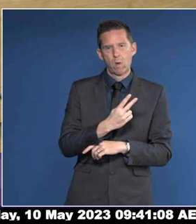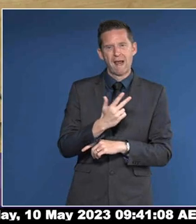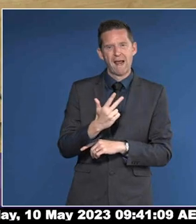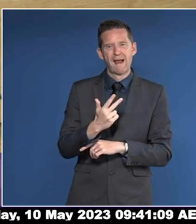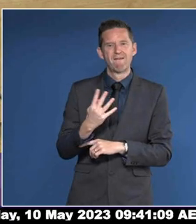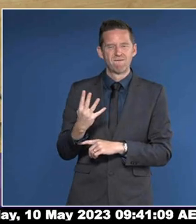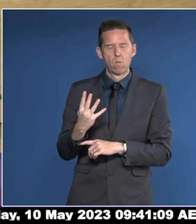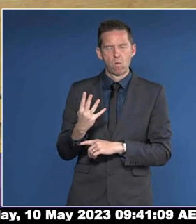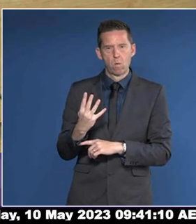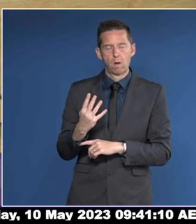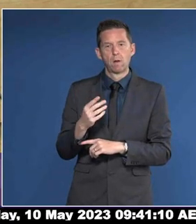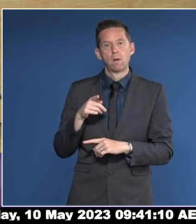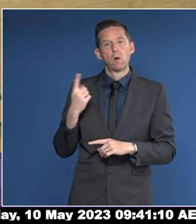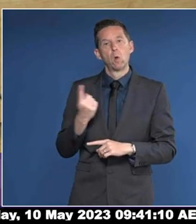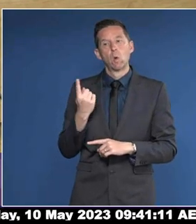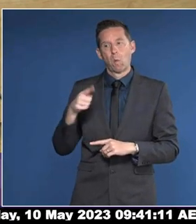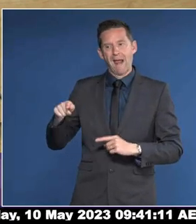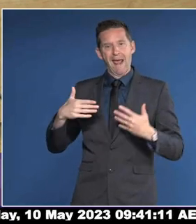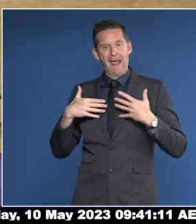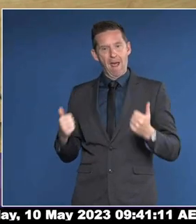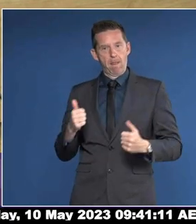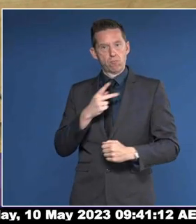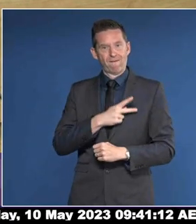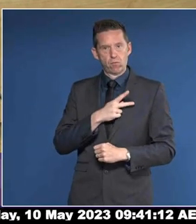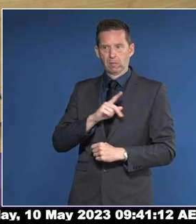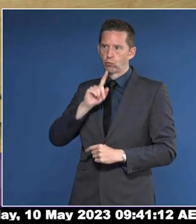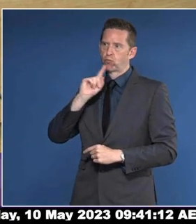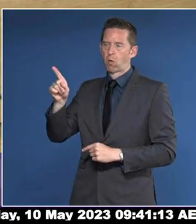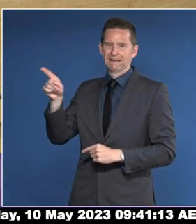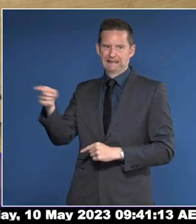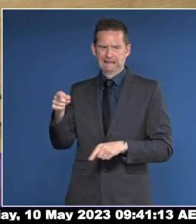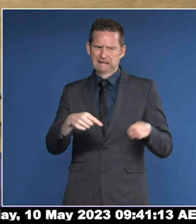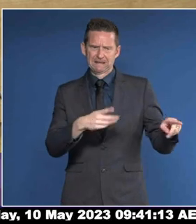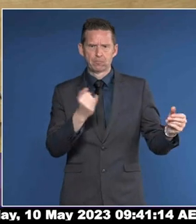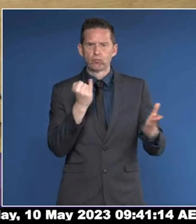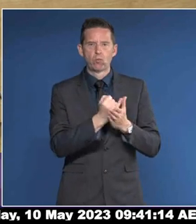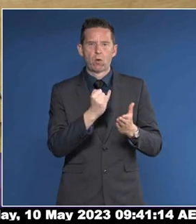health professional who had notified the Department of Child Safety of concerns